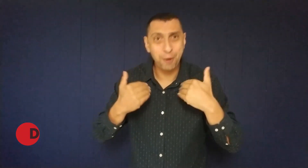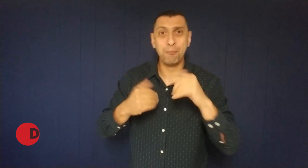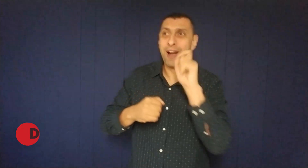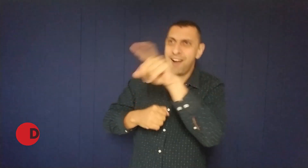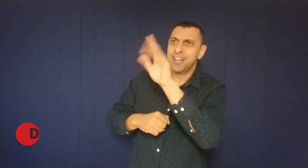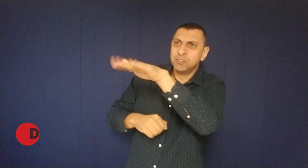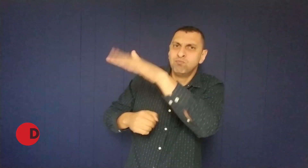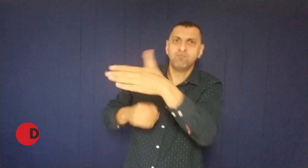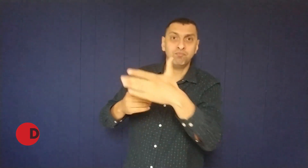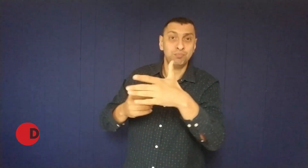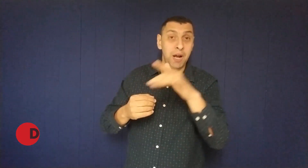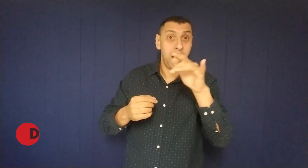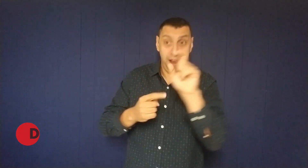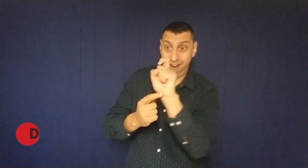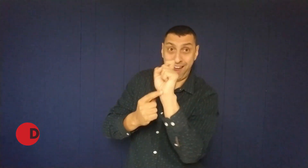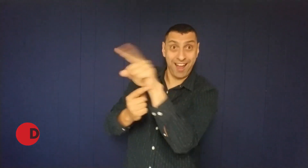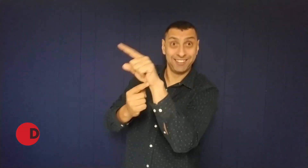Come and ask...